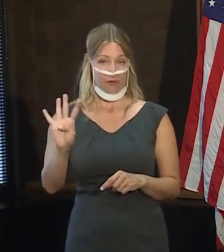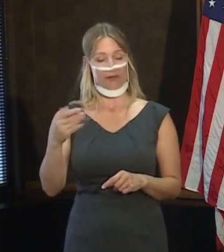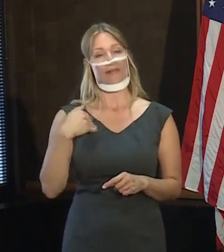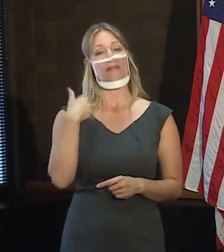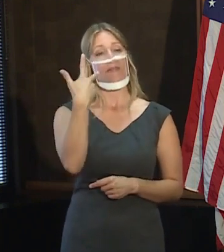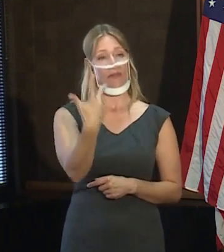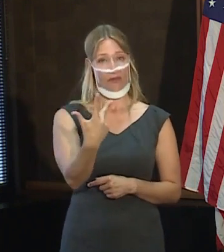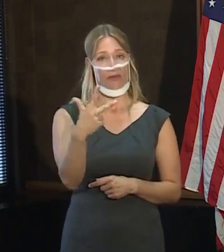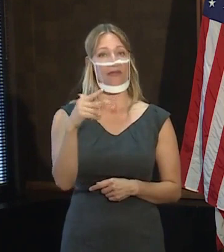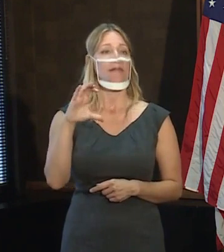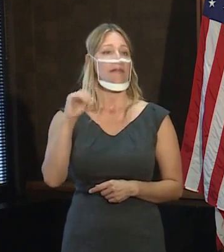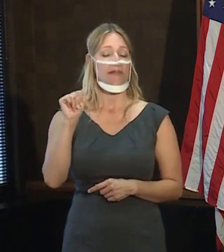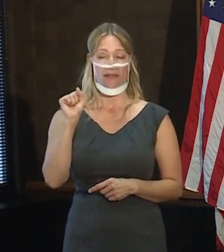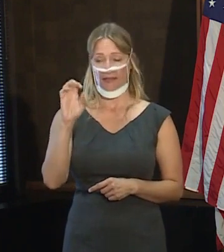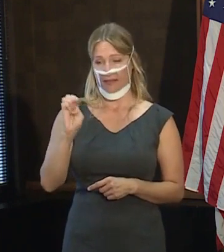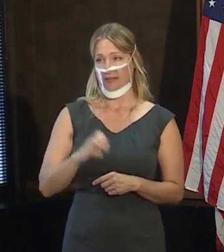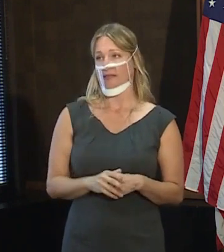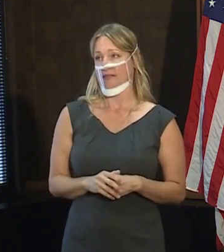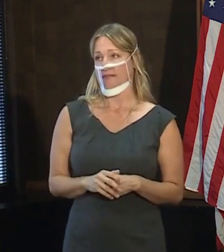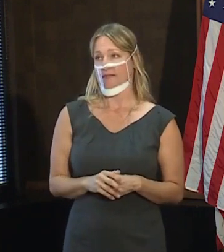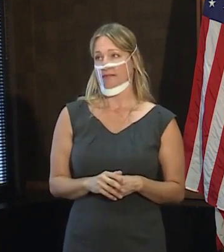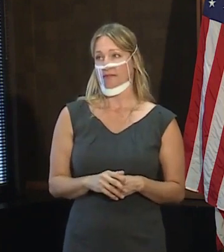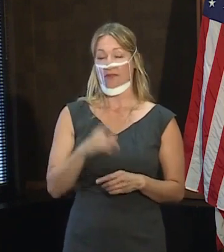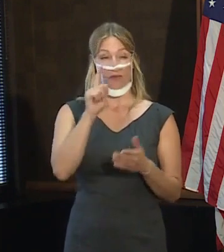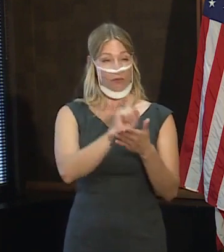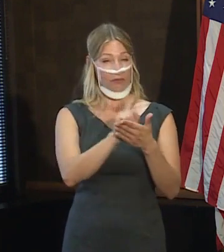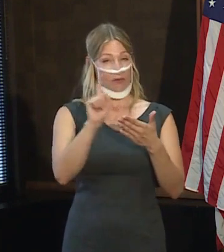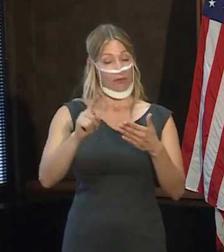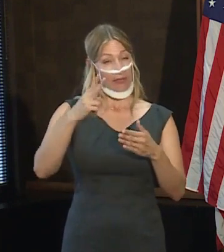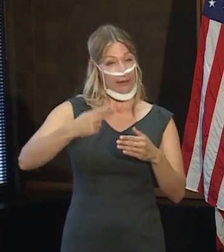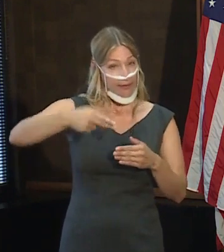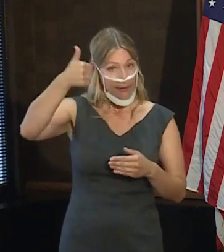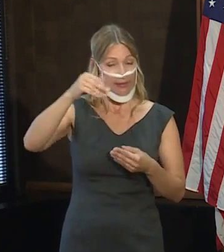LAST WEEK ZERO TO FOUR YEARS OF AGE.